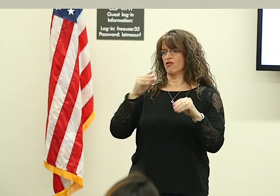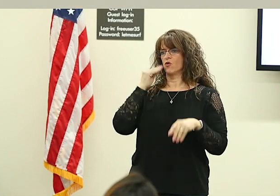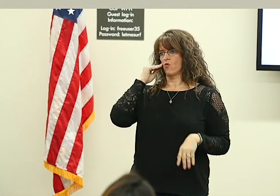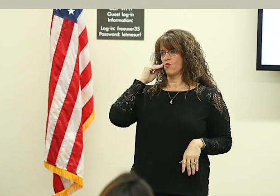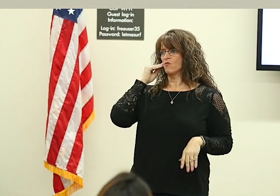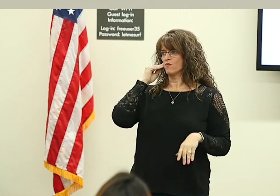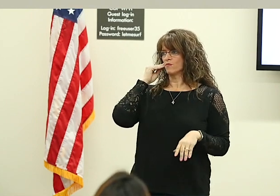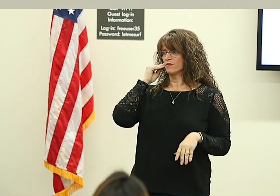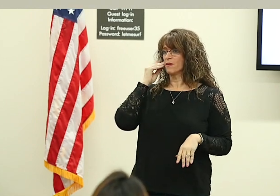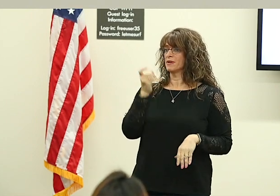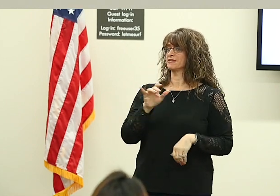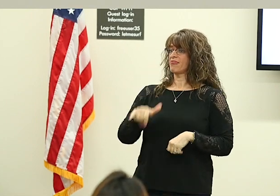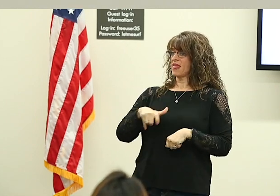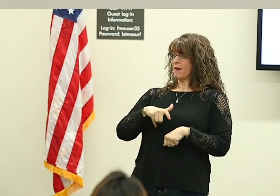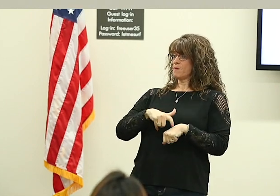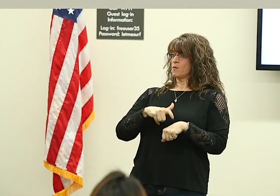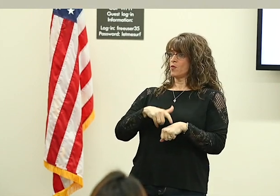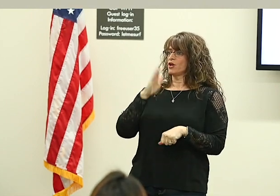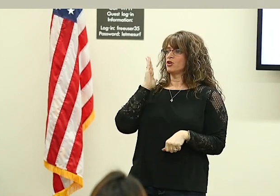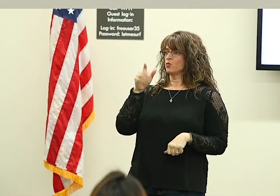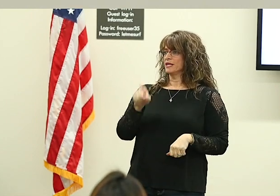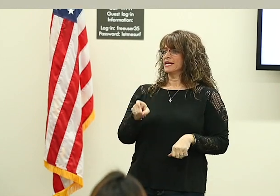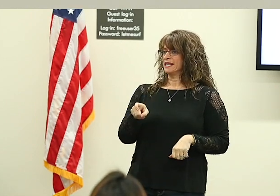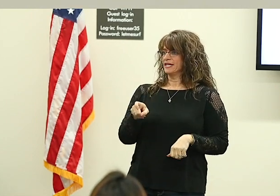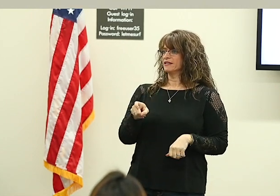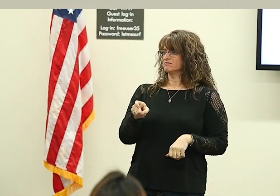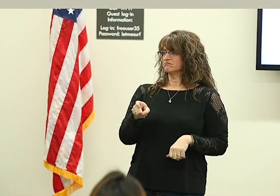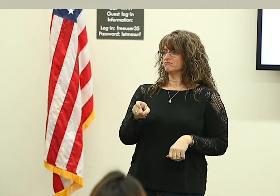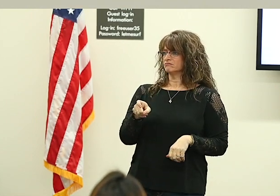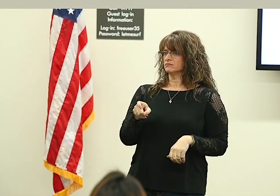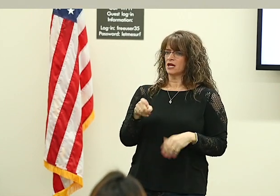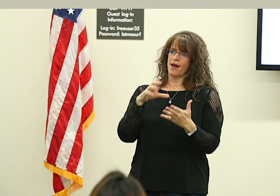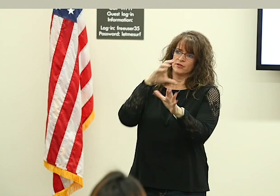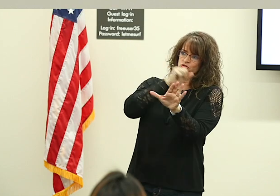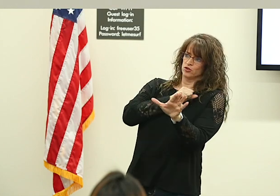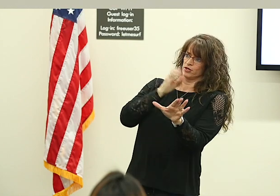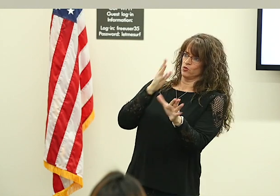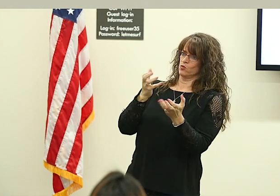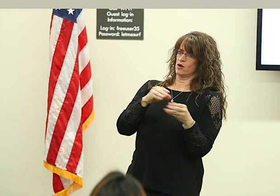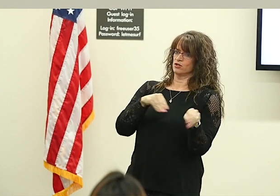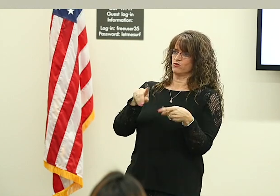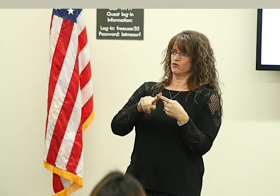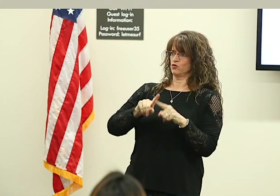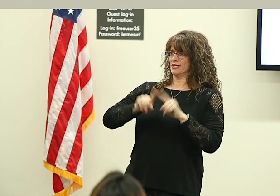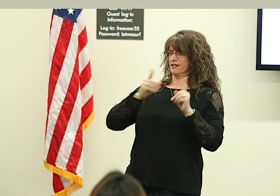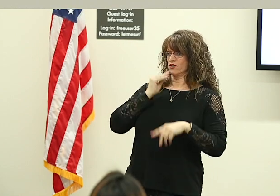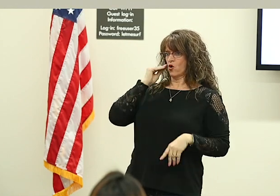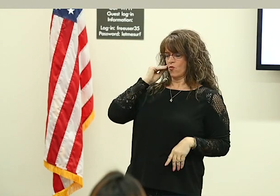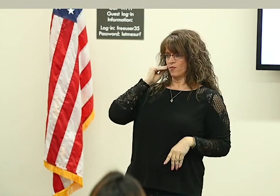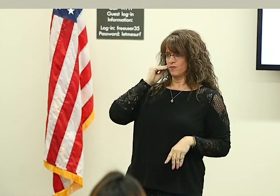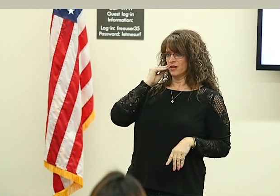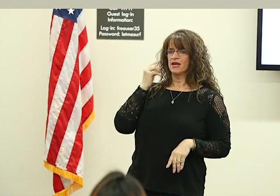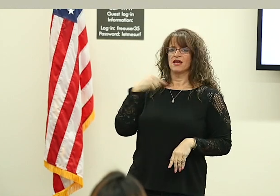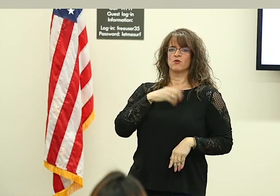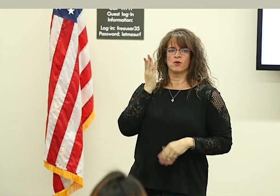Because at that point you would need to probably, I'm assuming you would want to move into a different home. And we would go through the process